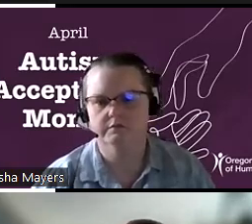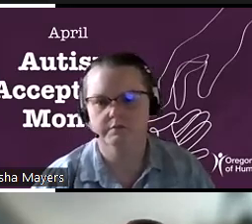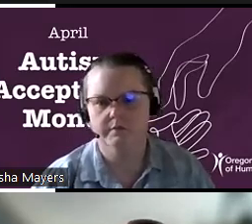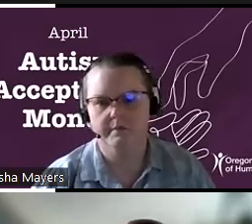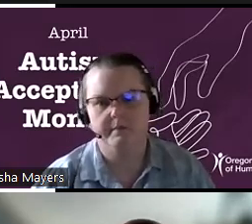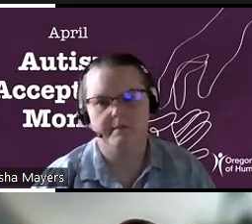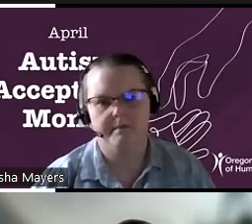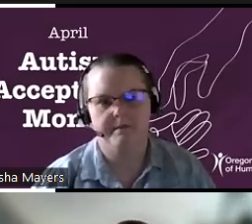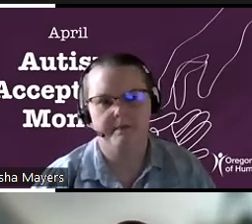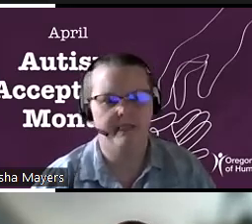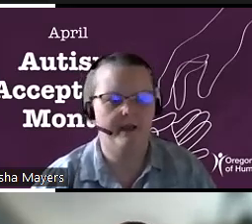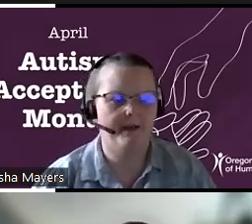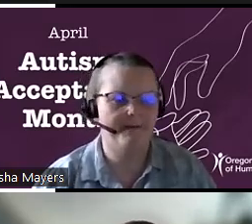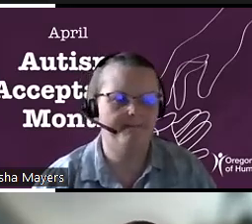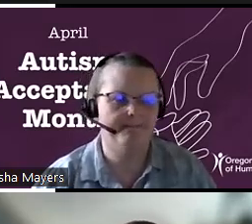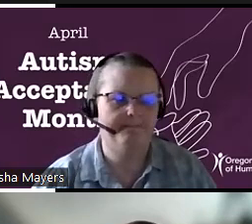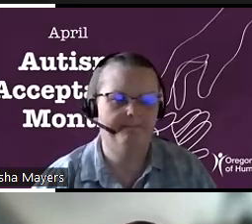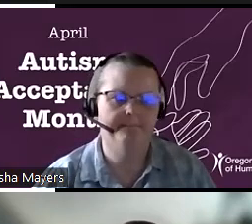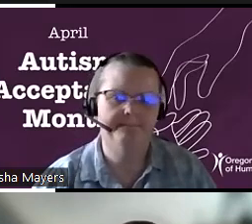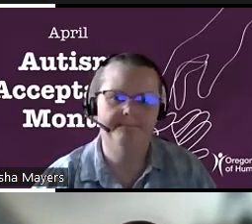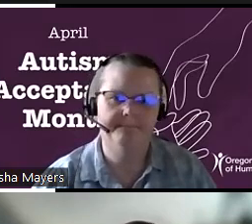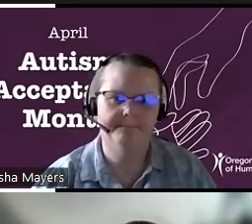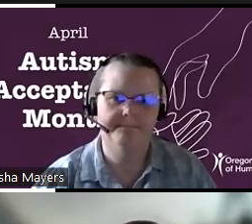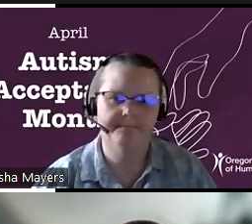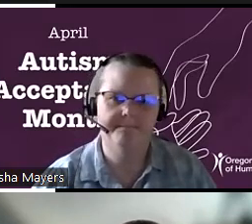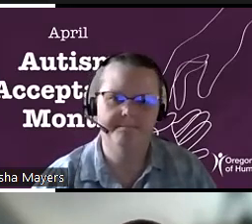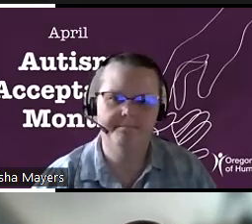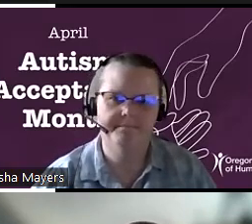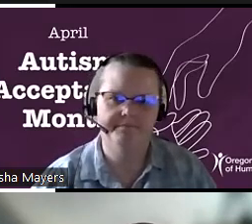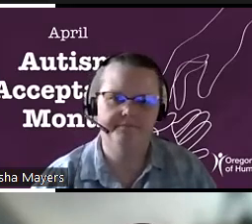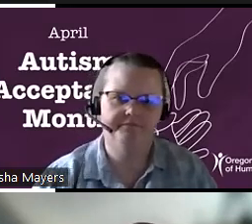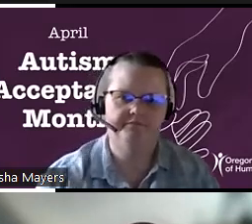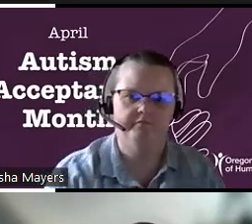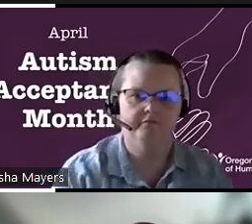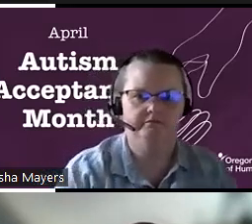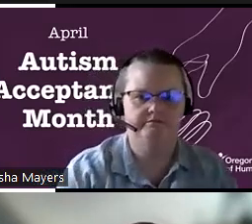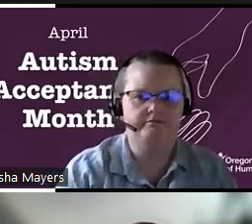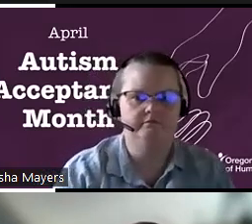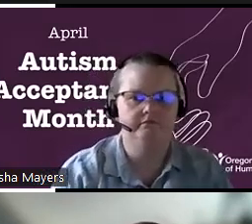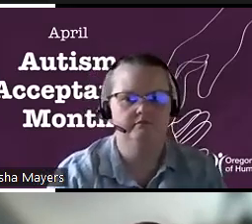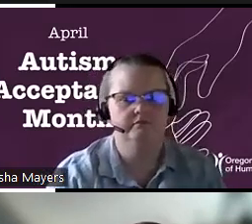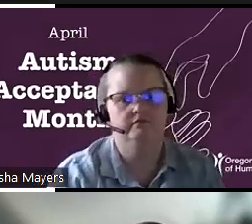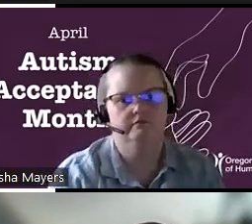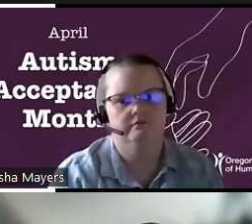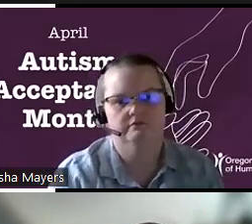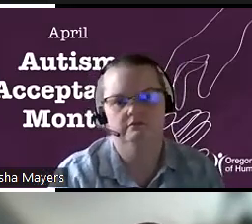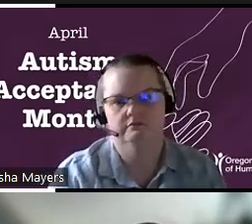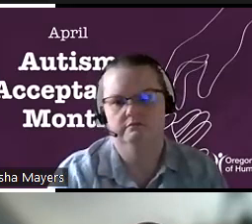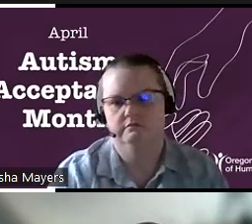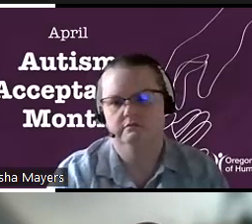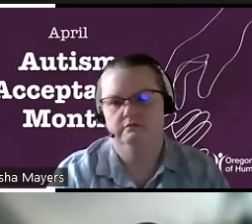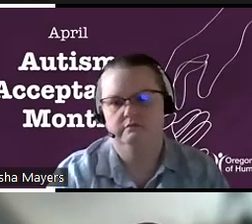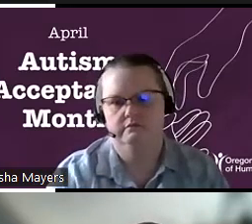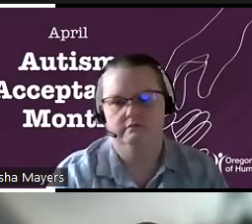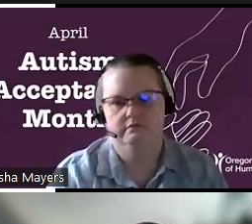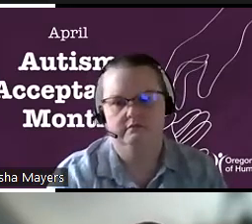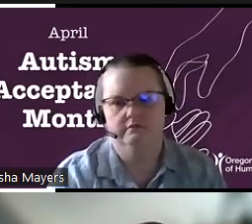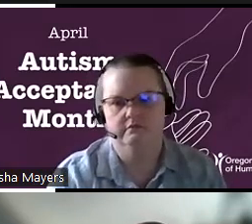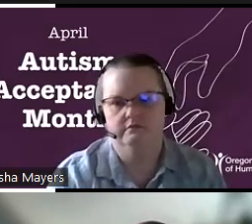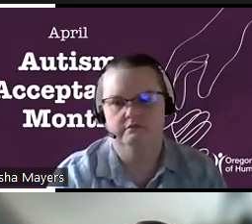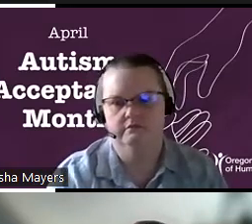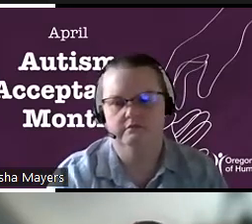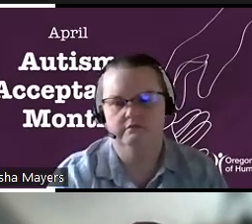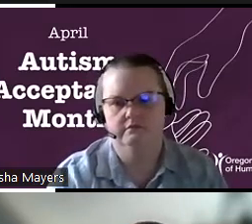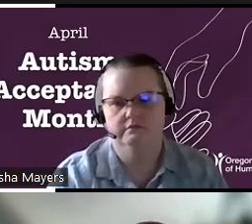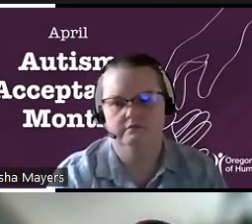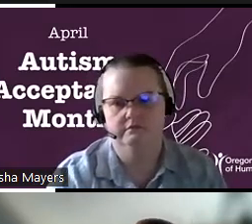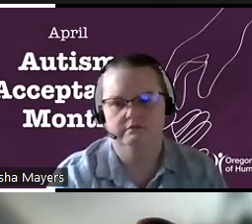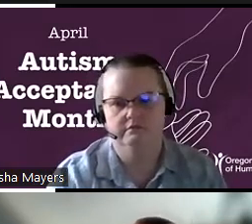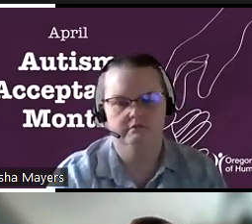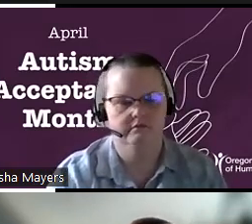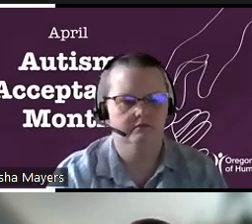NOW, OR IT COULD BE SOMETHING ALONG THE LINES OF TAKING A GED CLASS AT A LOCAL COMMUNITY